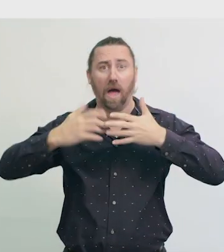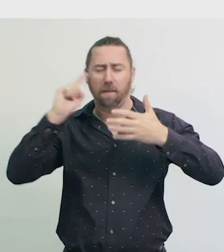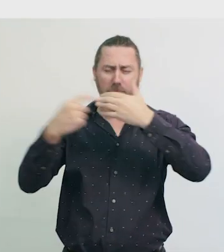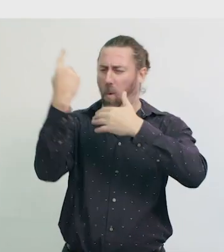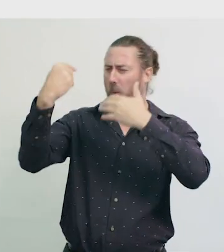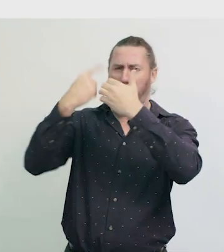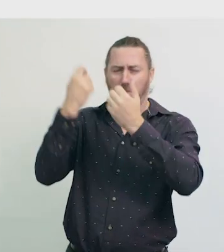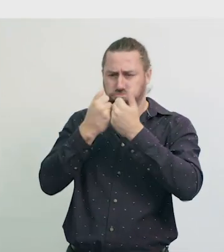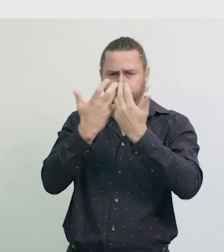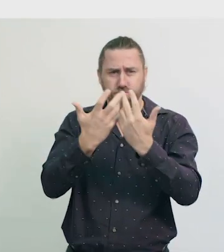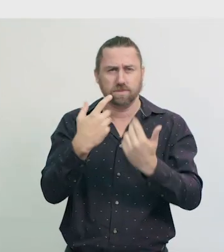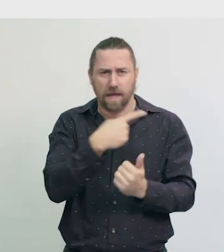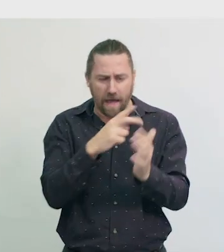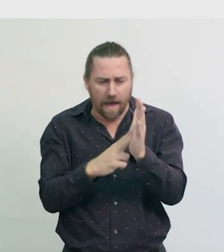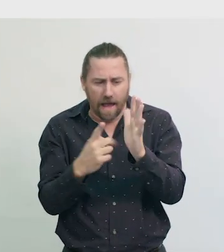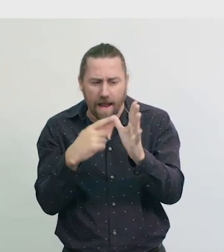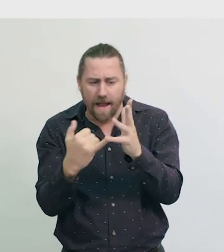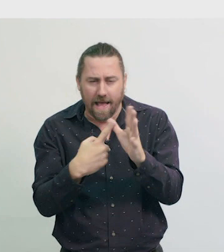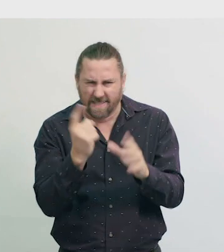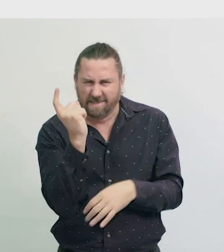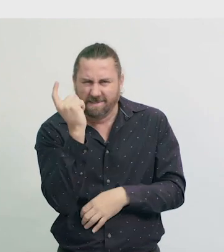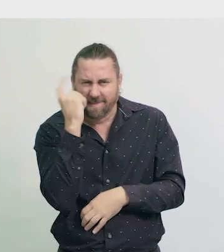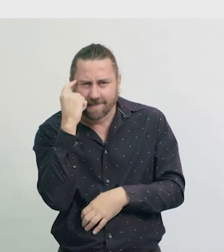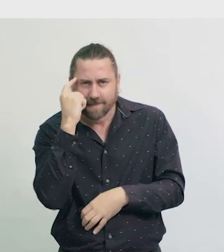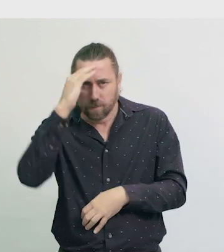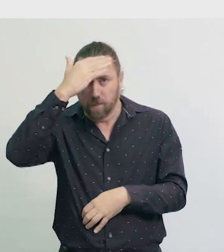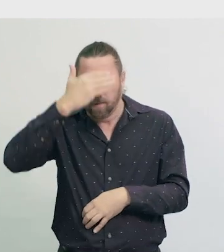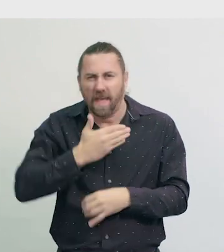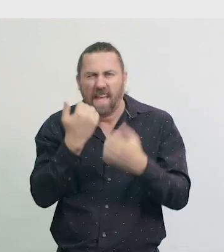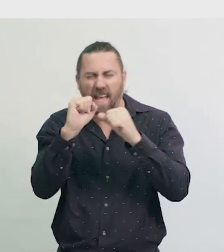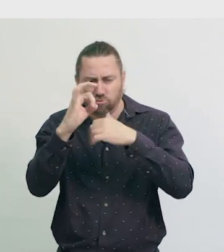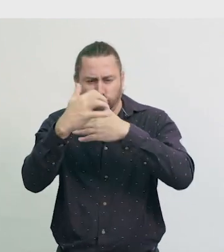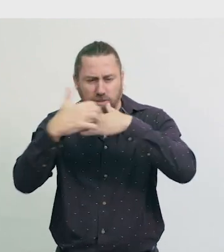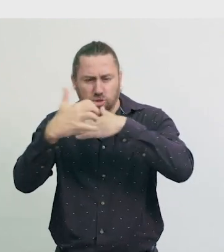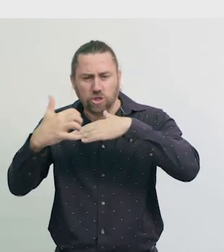NASA had to create scratch-resistant visors, so the astronauts could see clearly,